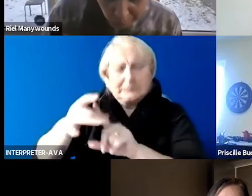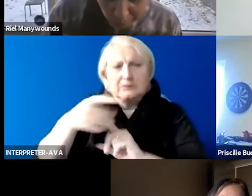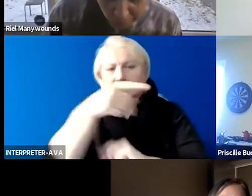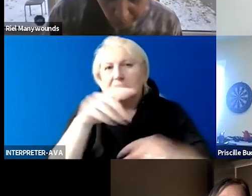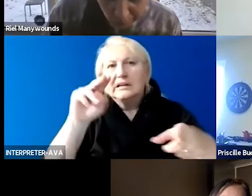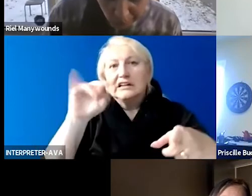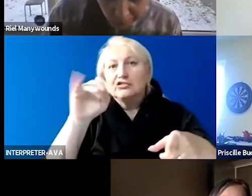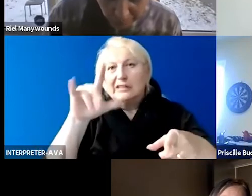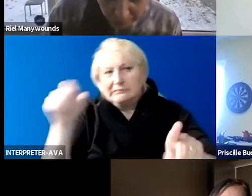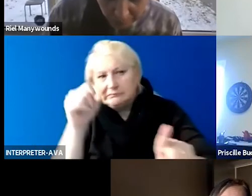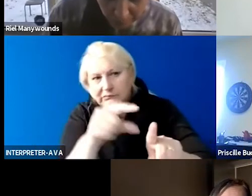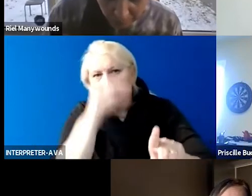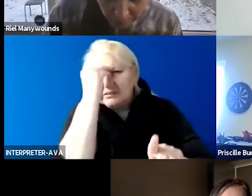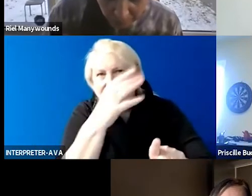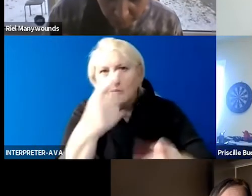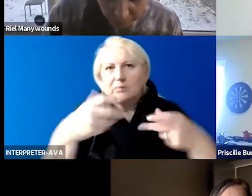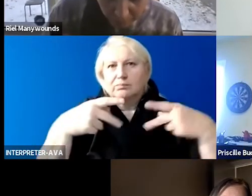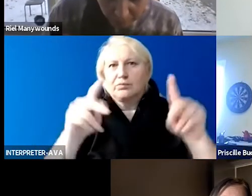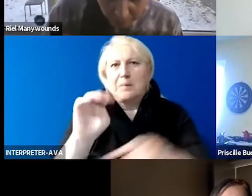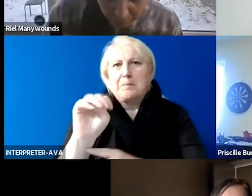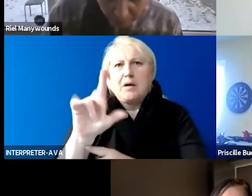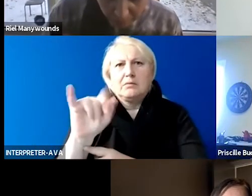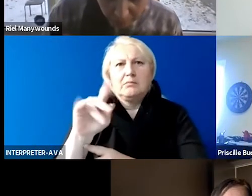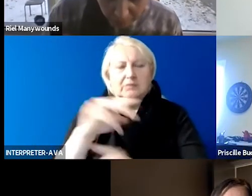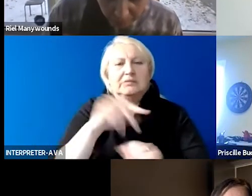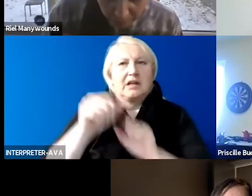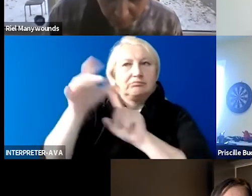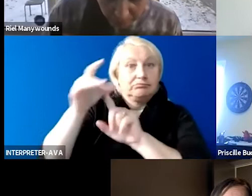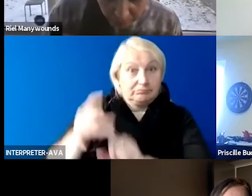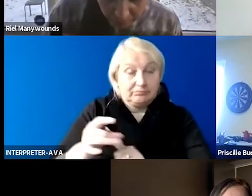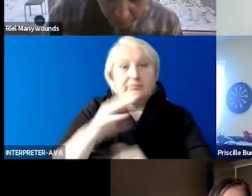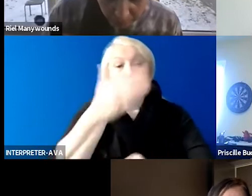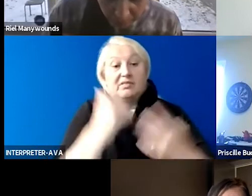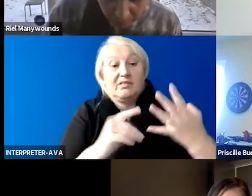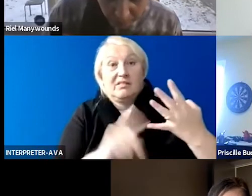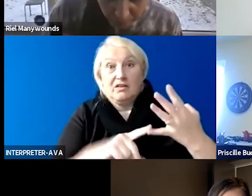We request that once we get going, our audience turns off their cameras unless they are speaking